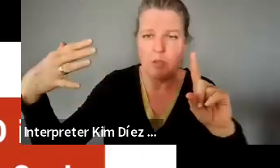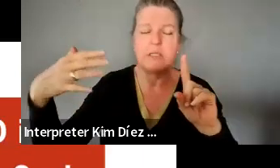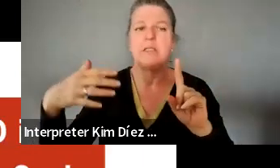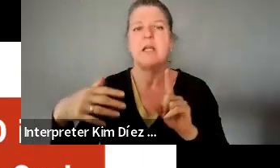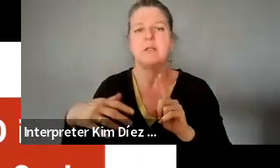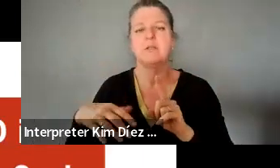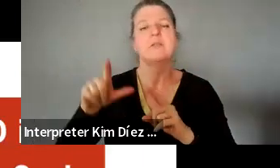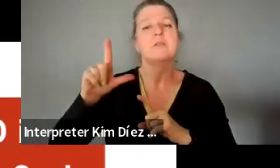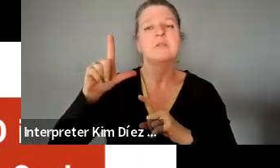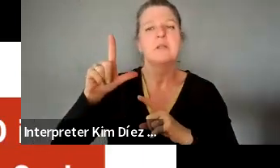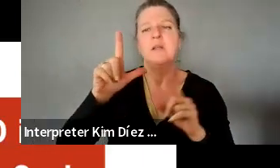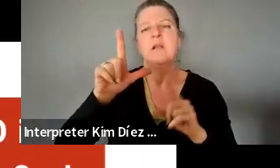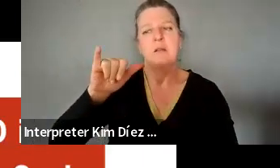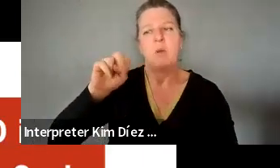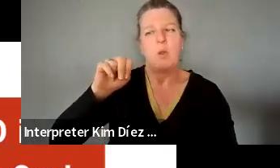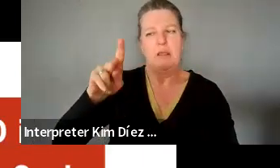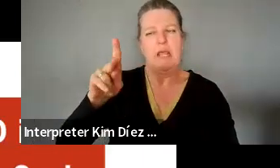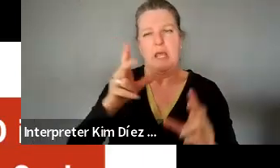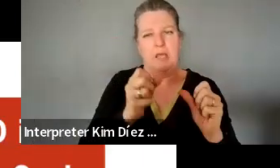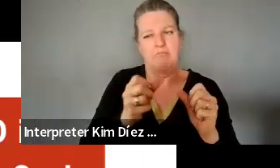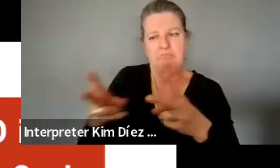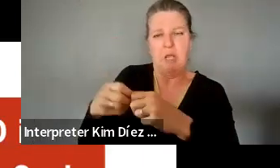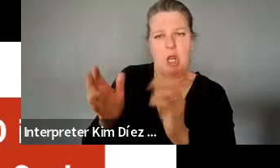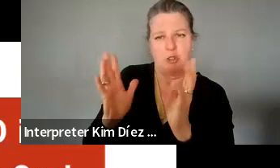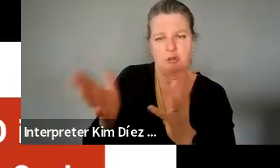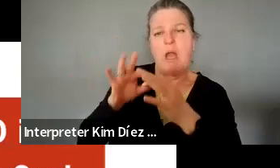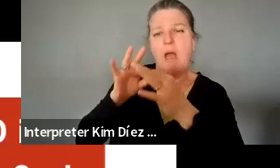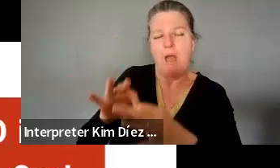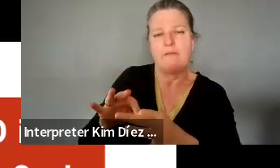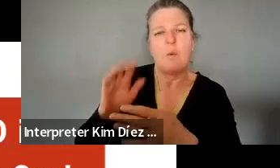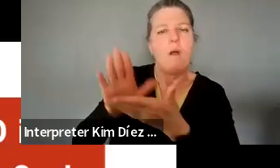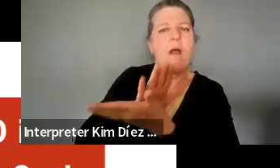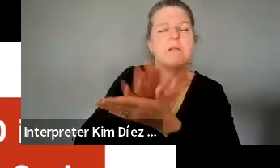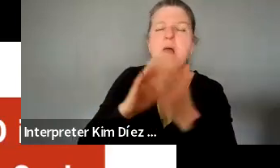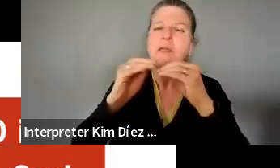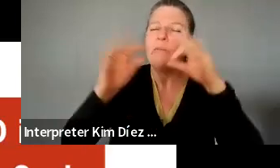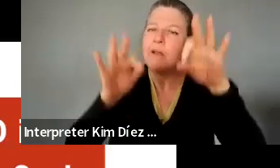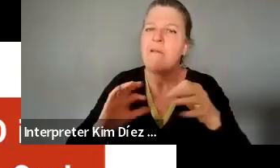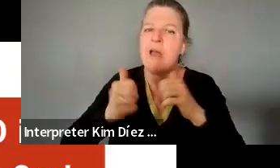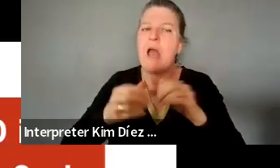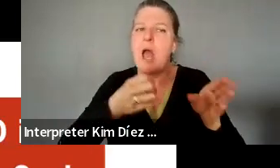with a document kind of further explaining how you can prepare for your team showcase.